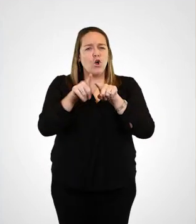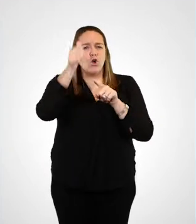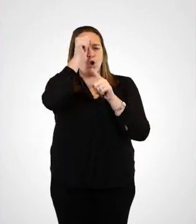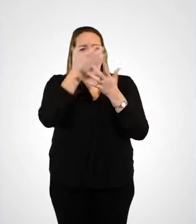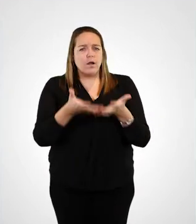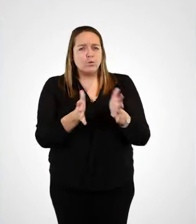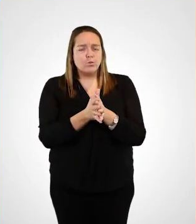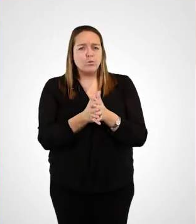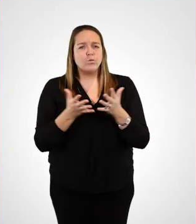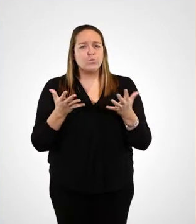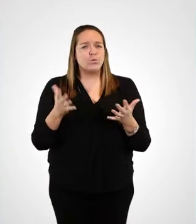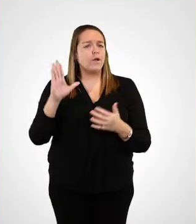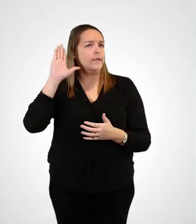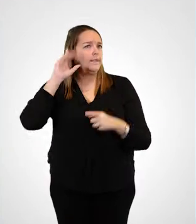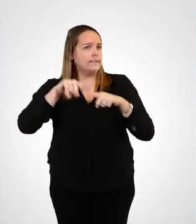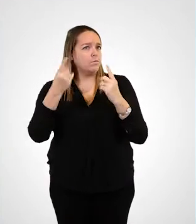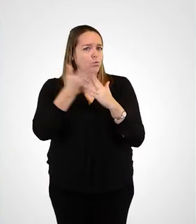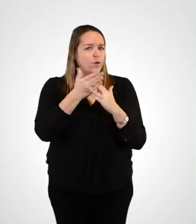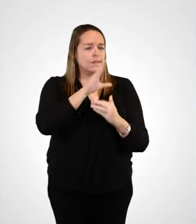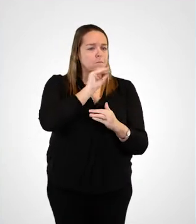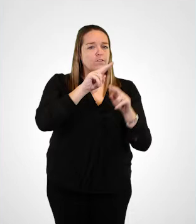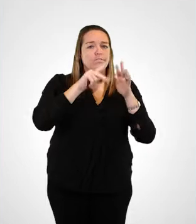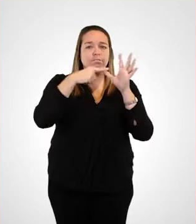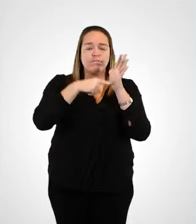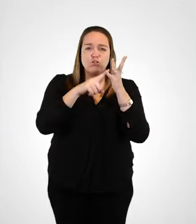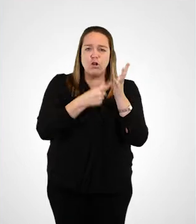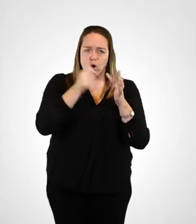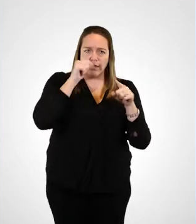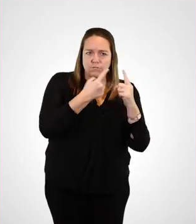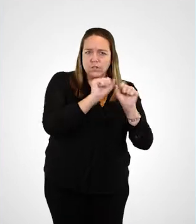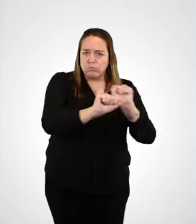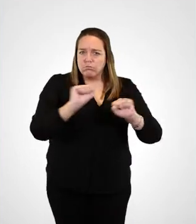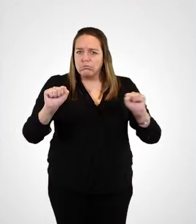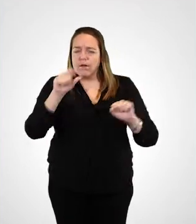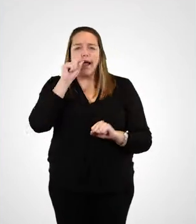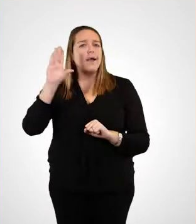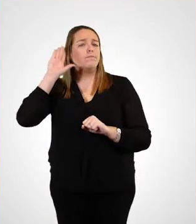the child learns to hear the difference between speech features,